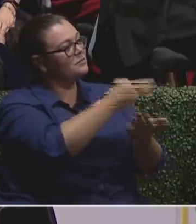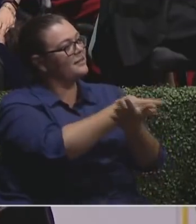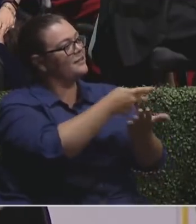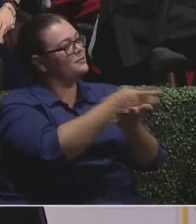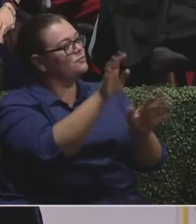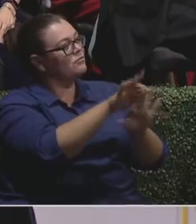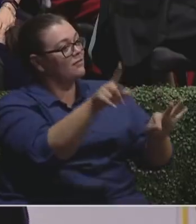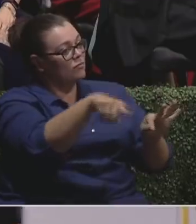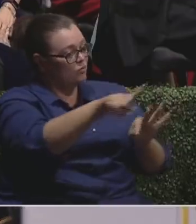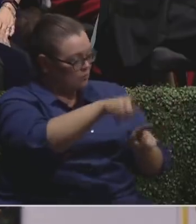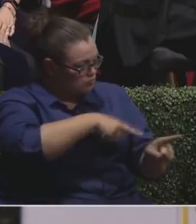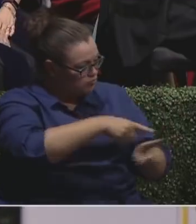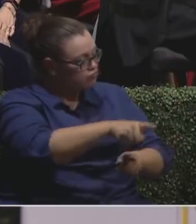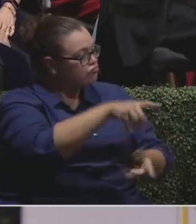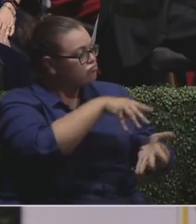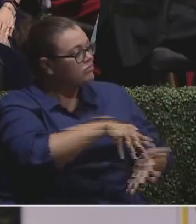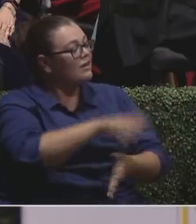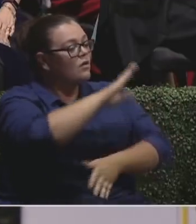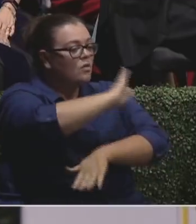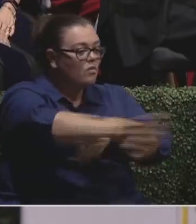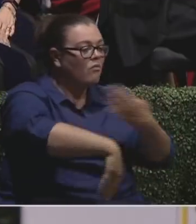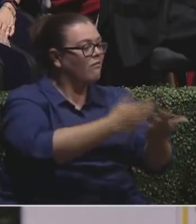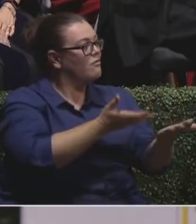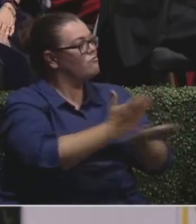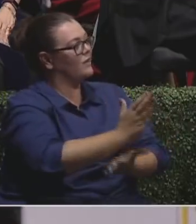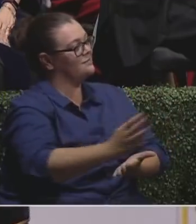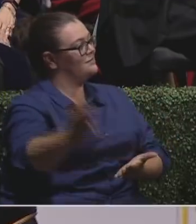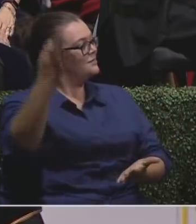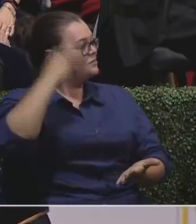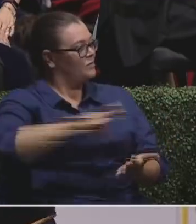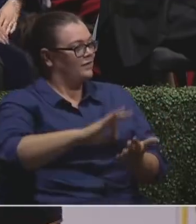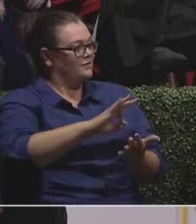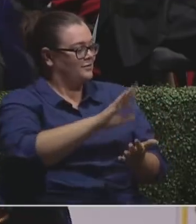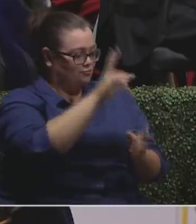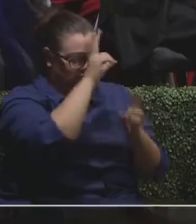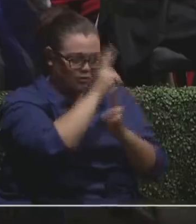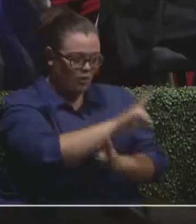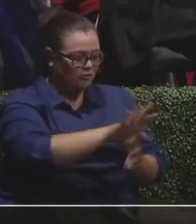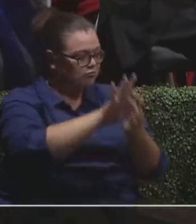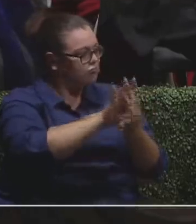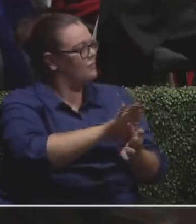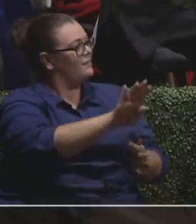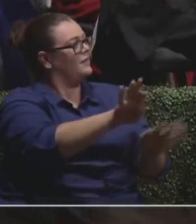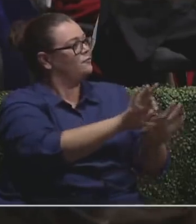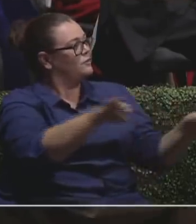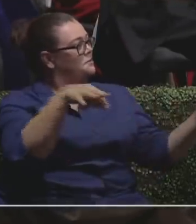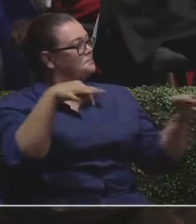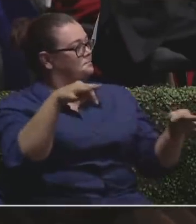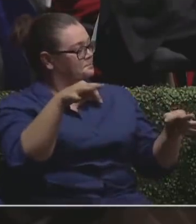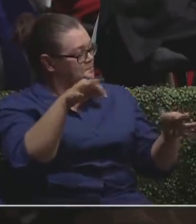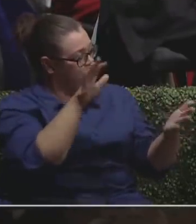OF THE CALIFORNIA STATE UNIVERSITY, I HEREBY CONFER UPON YOU THE MASTER'S DEGREE FOR WHICH YOU QUALIFY, WITH ALL THE